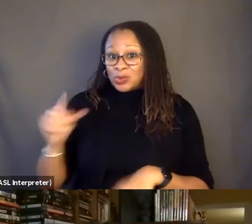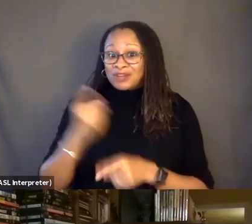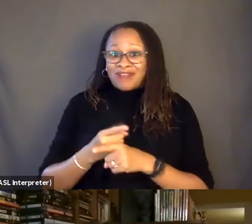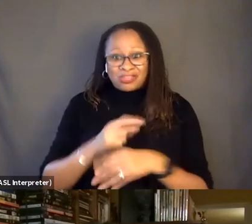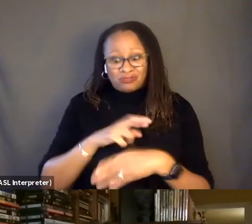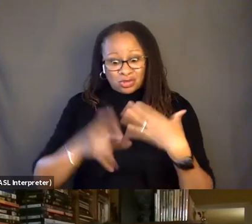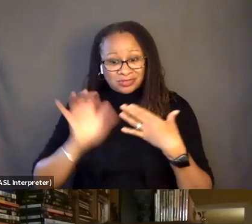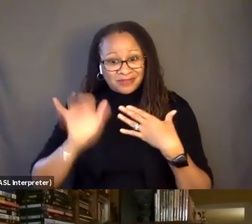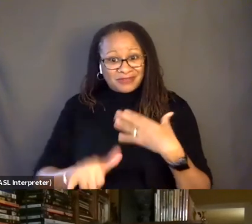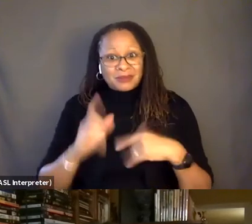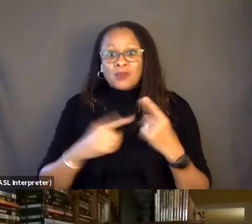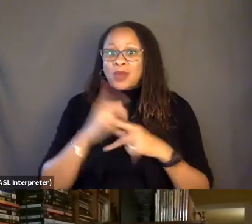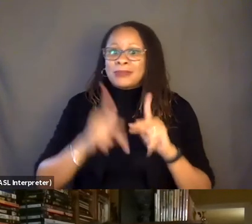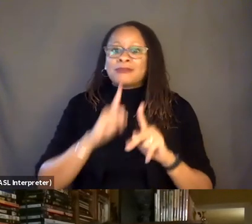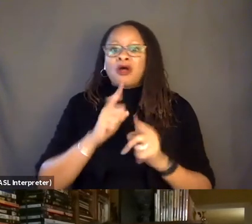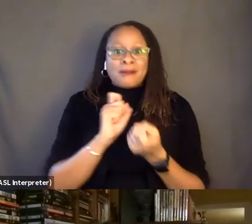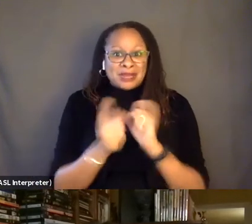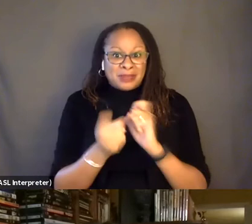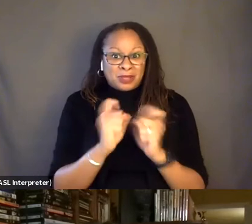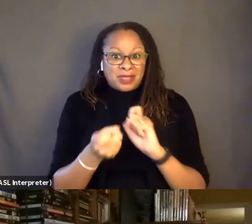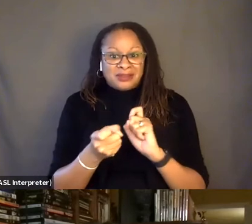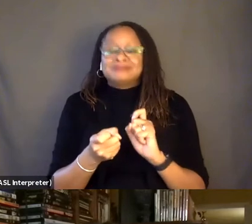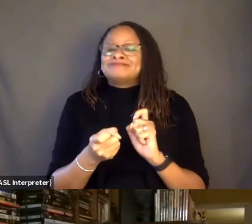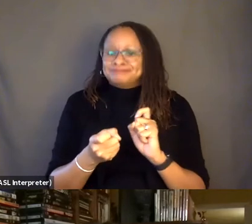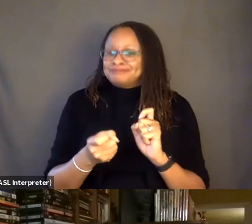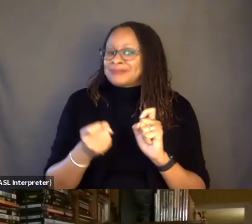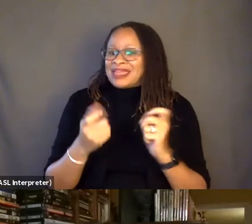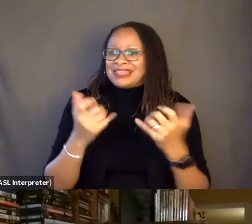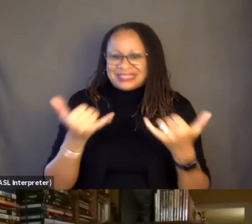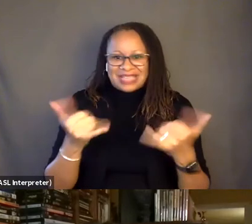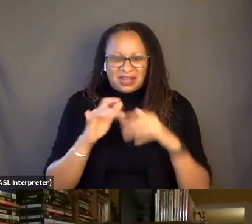When people are manipulated, this kind of insidious manipulation,